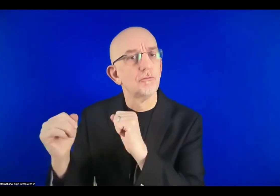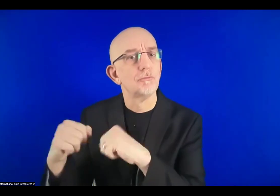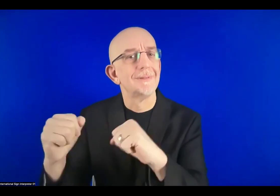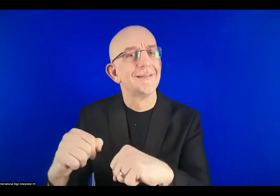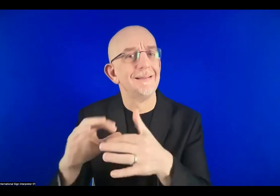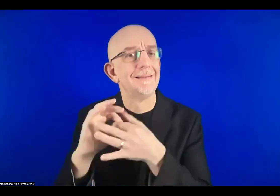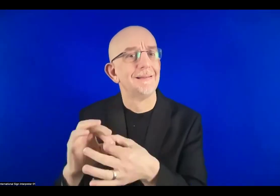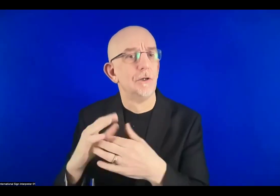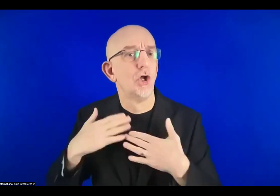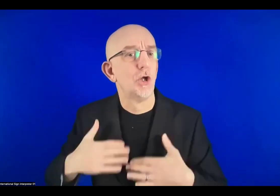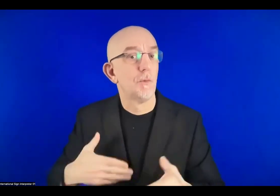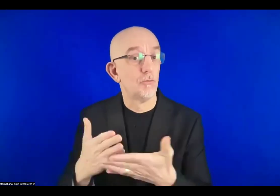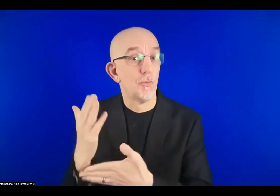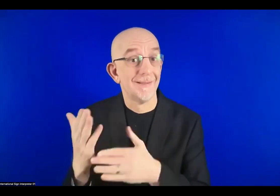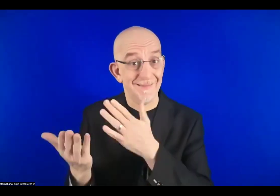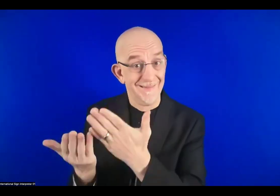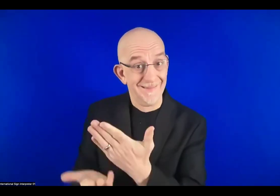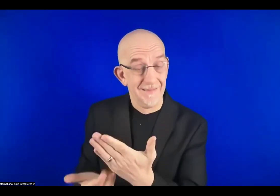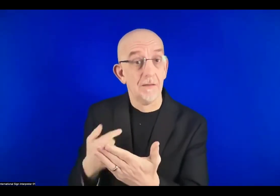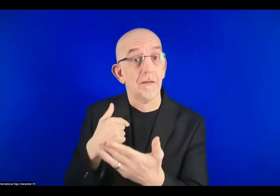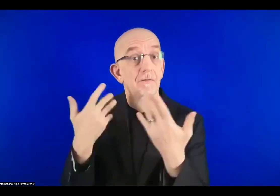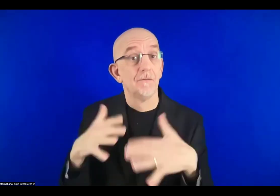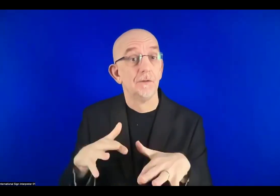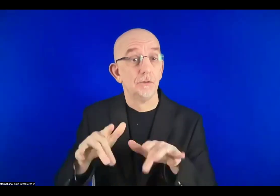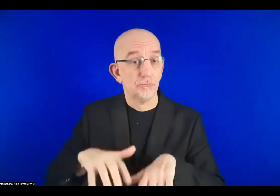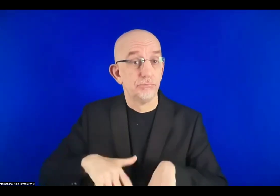European Court of Human Rights in the area of mental health law and another article